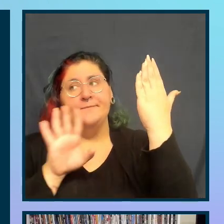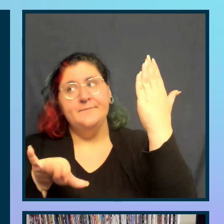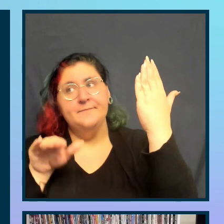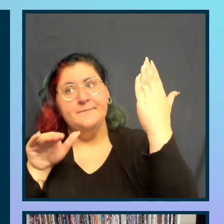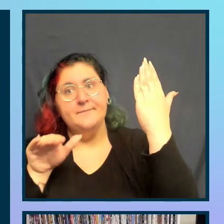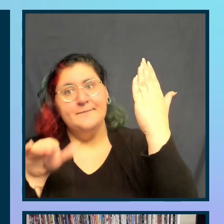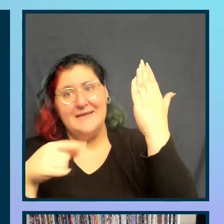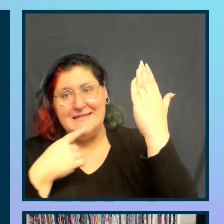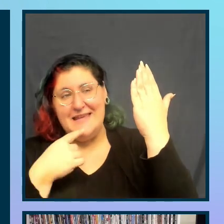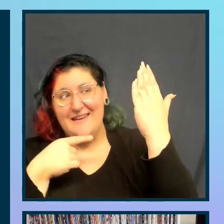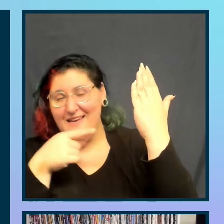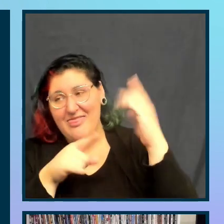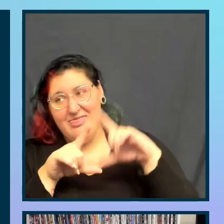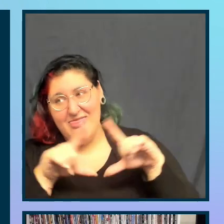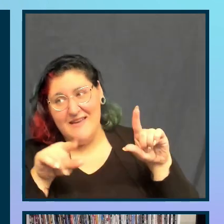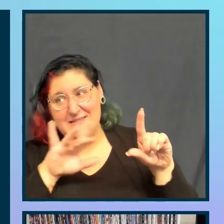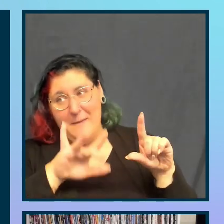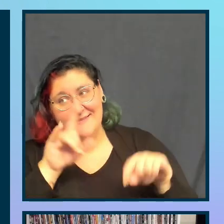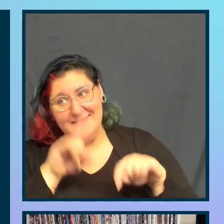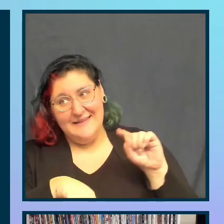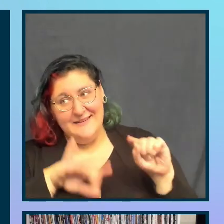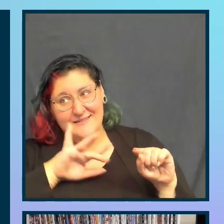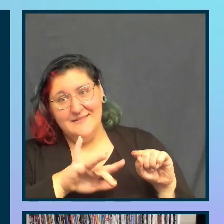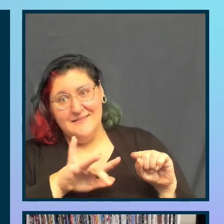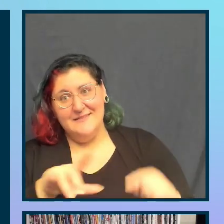And in this particular example, the word dimmed is unique to iOS.